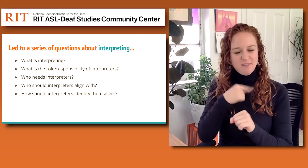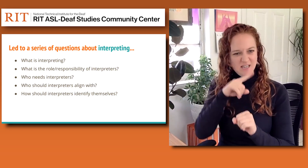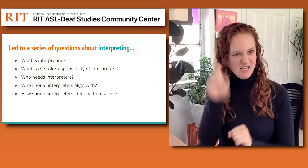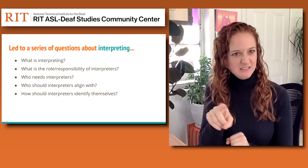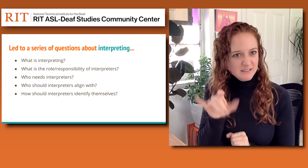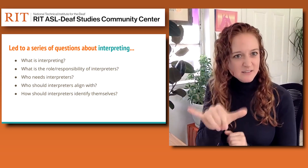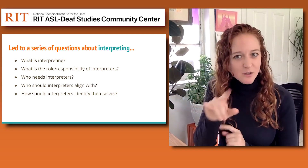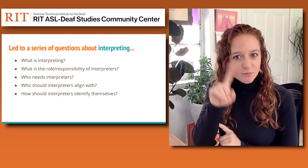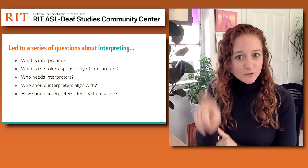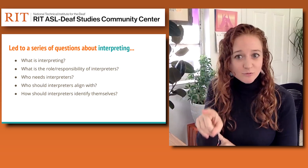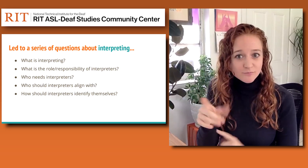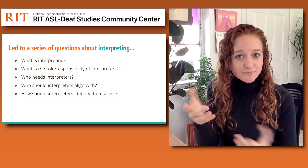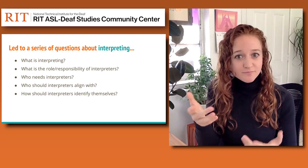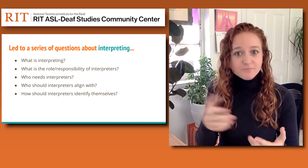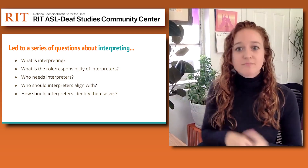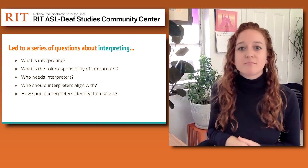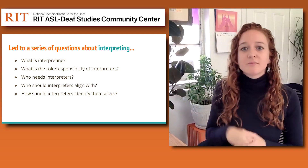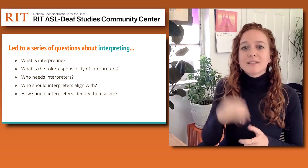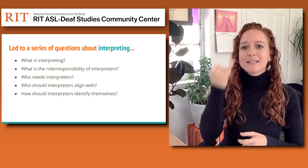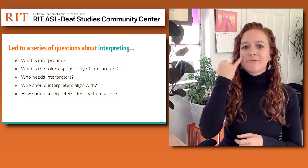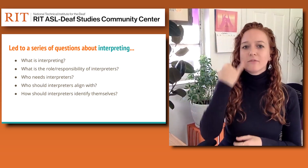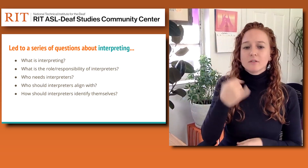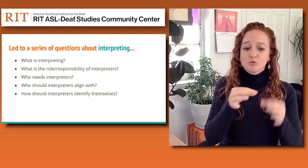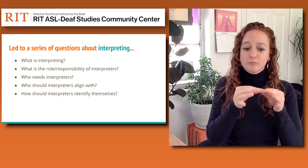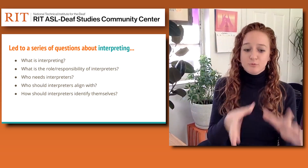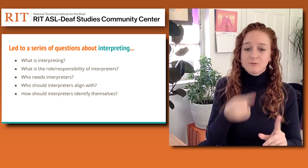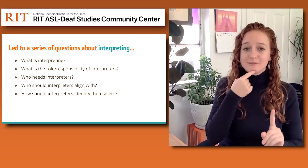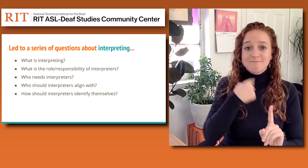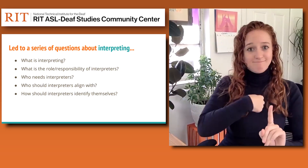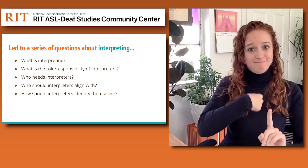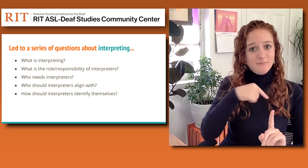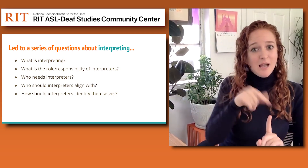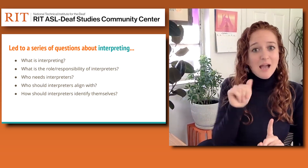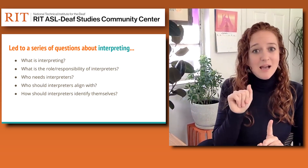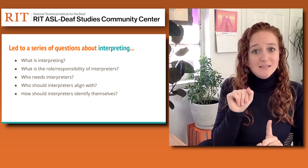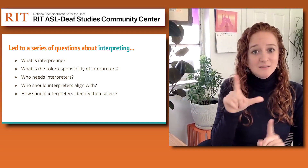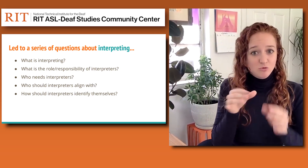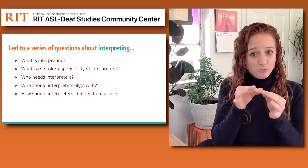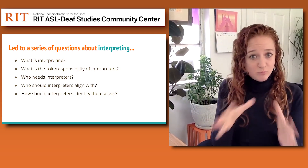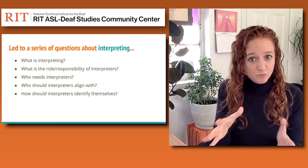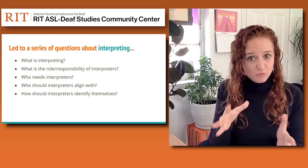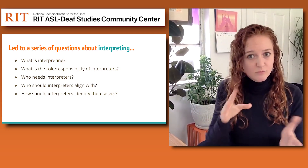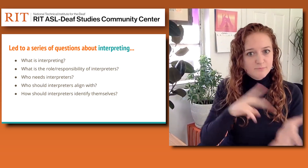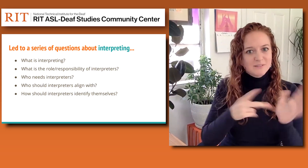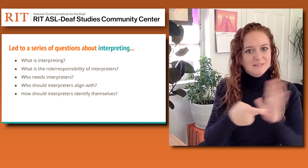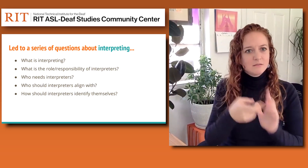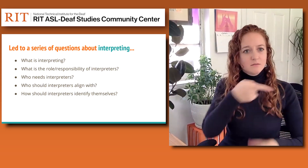I had an experience that really made me question that. Someone told me, you know,